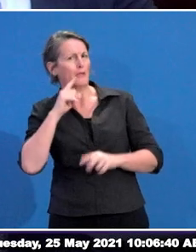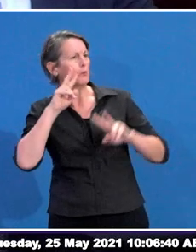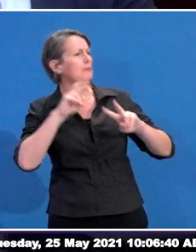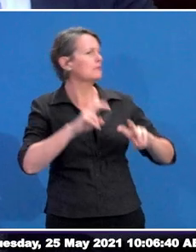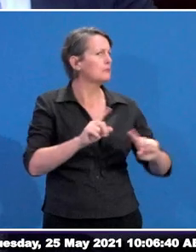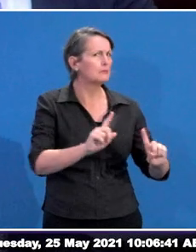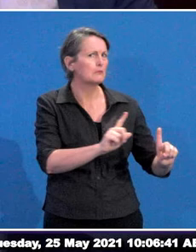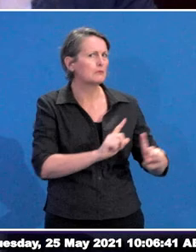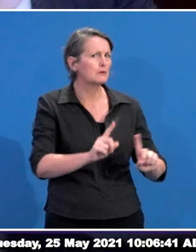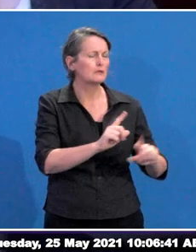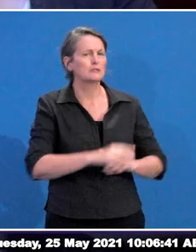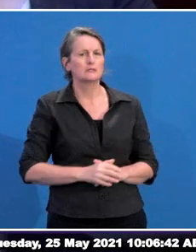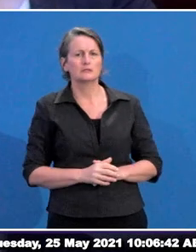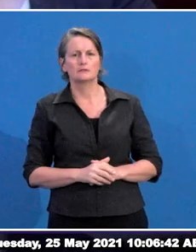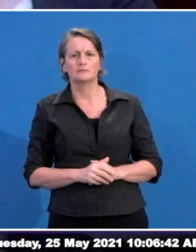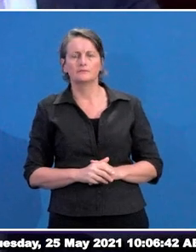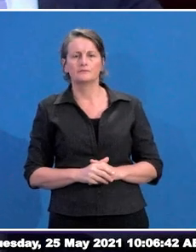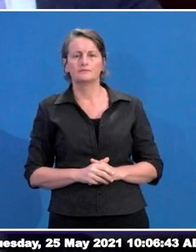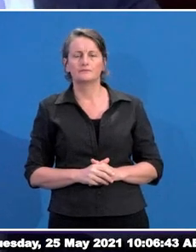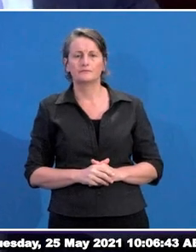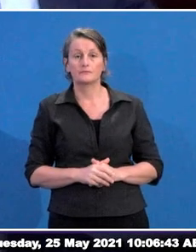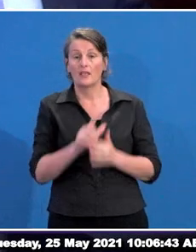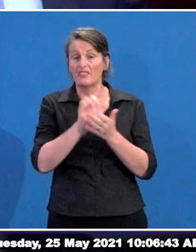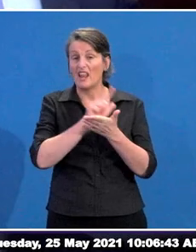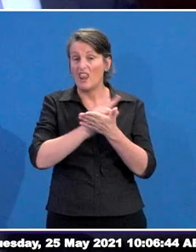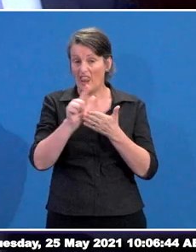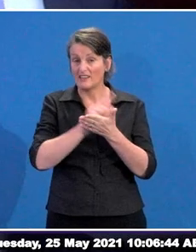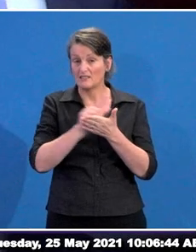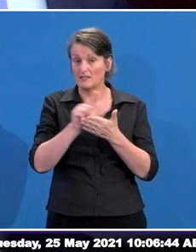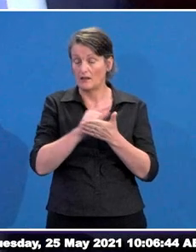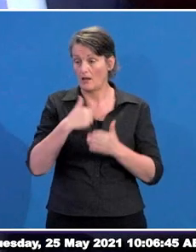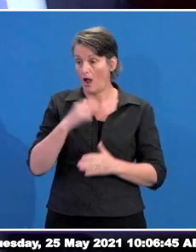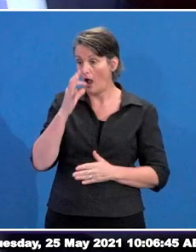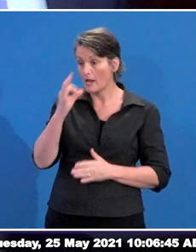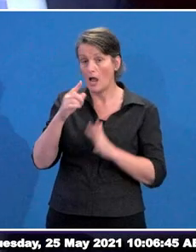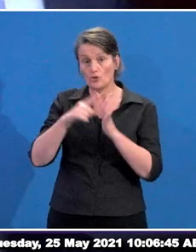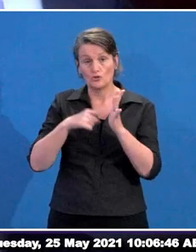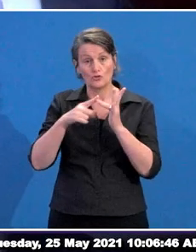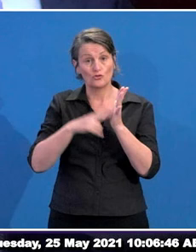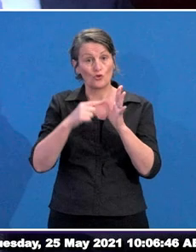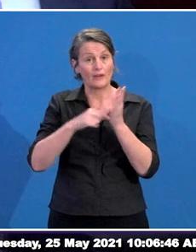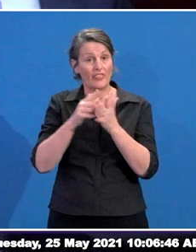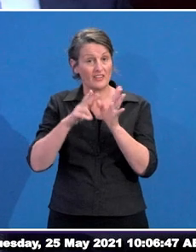Later, when I followed up with Mr Swain, he told me, as I documented in the